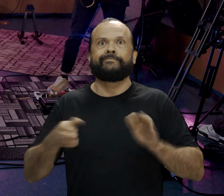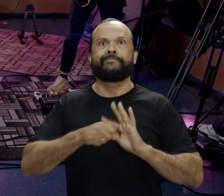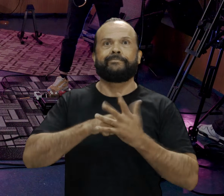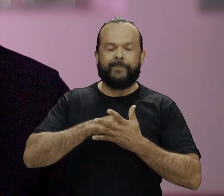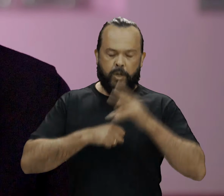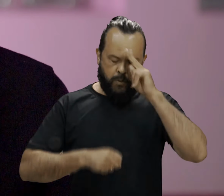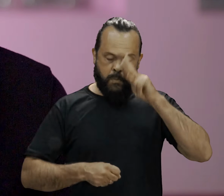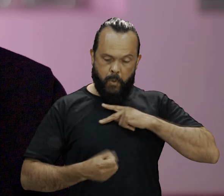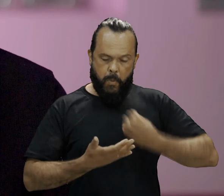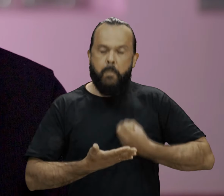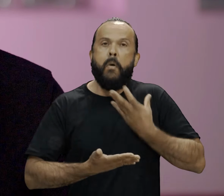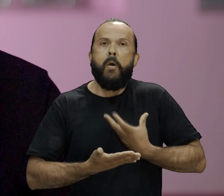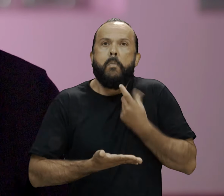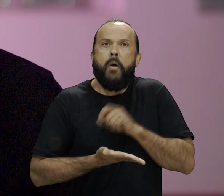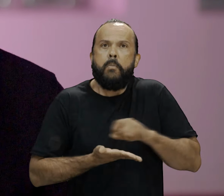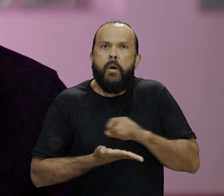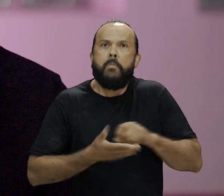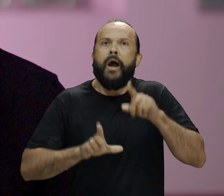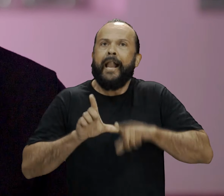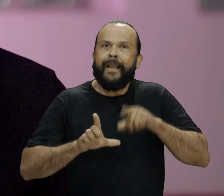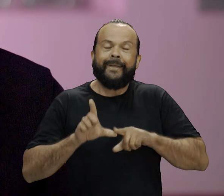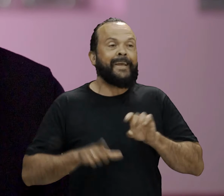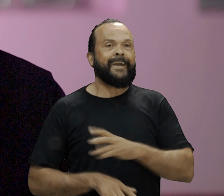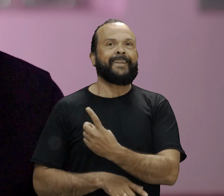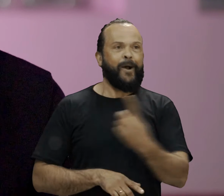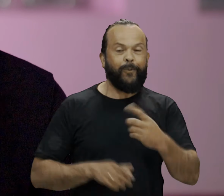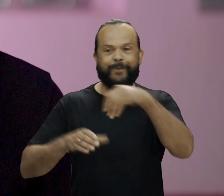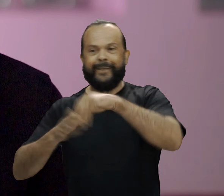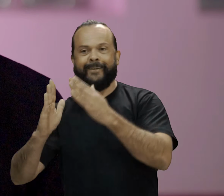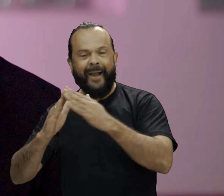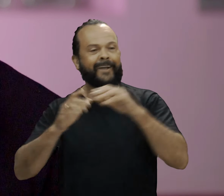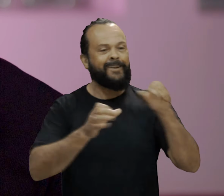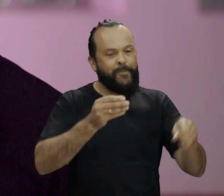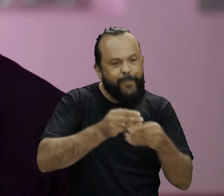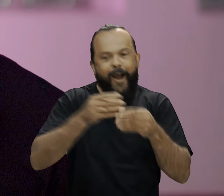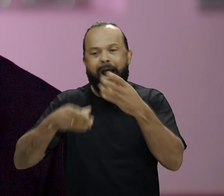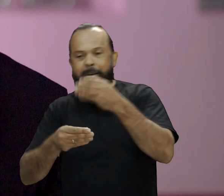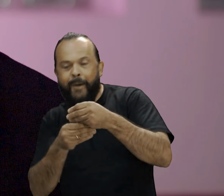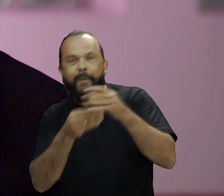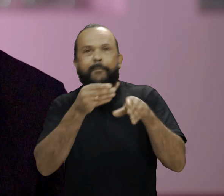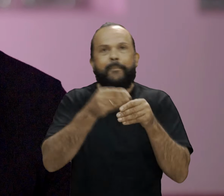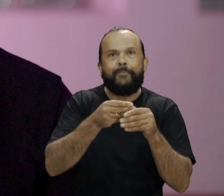We got together to create. And then each one in their own house was putting the pieces together and we made this project happen.